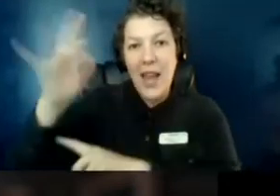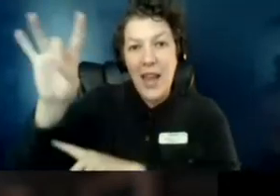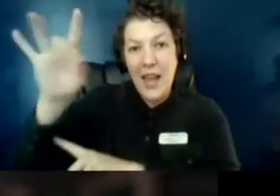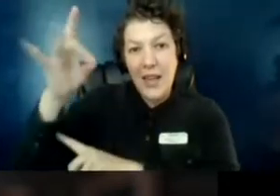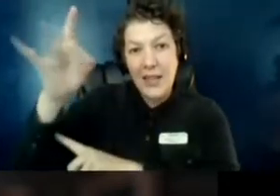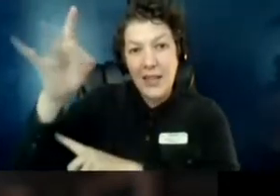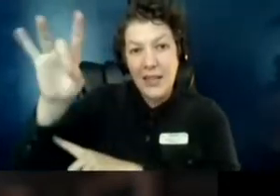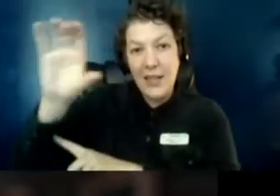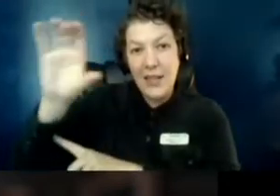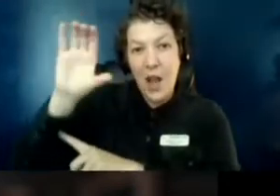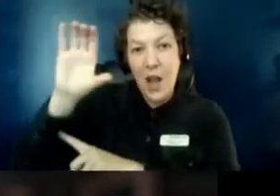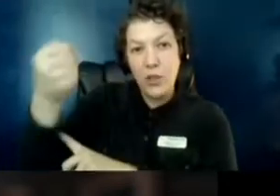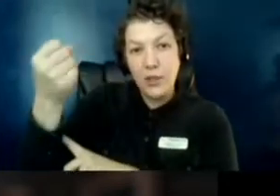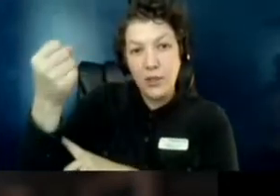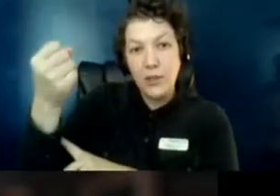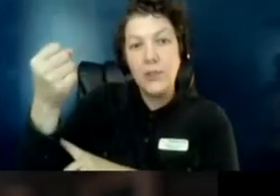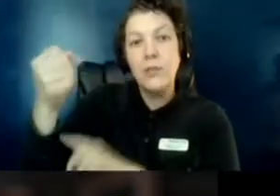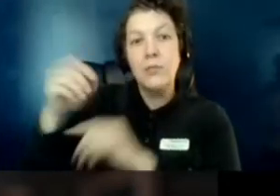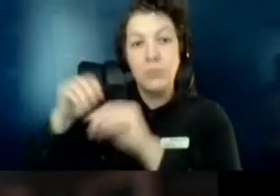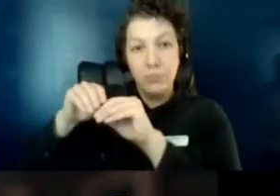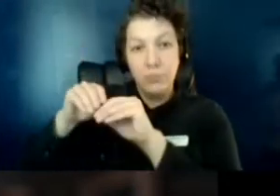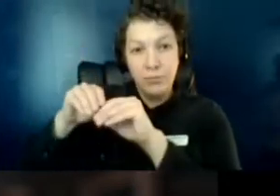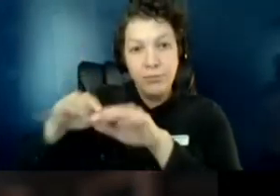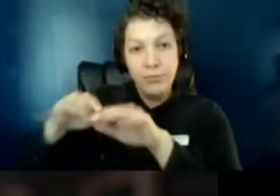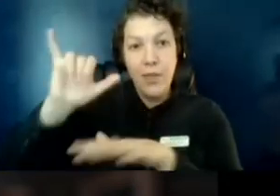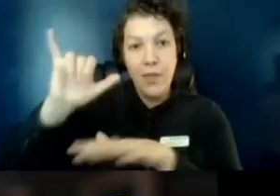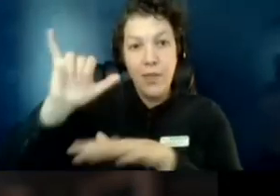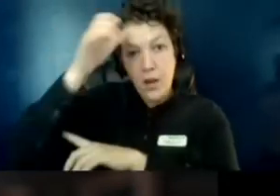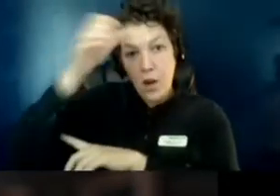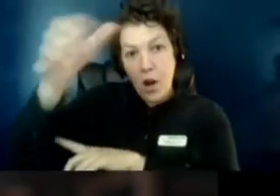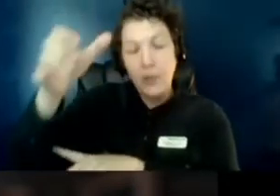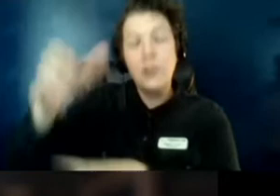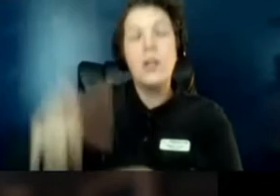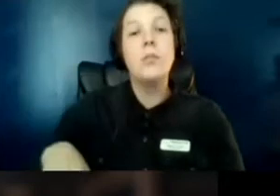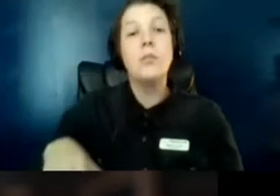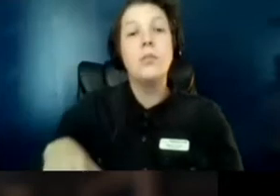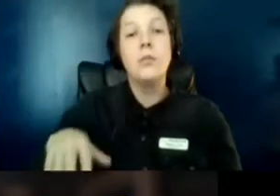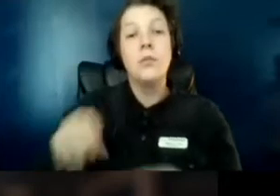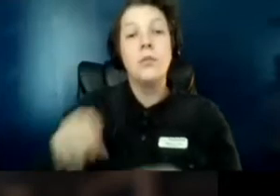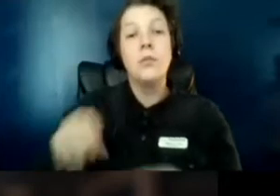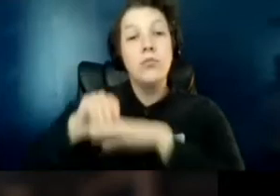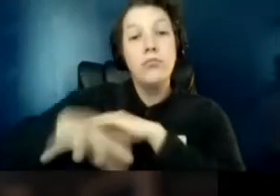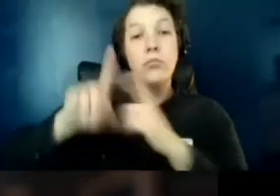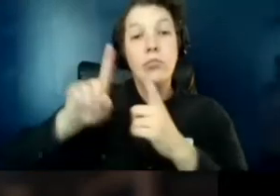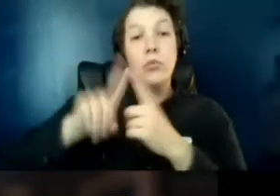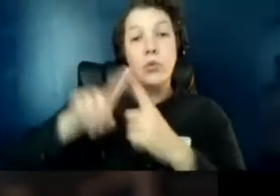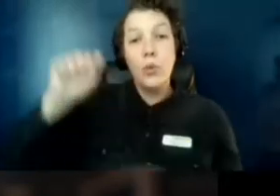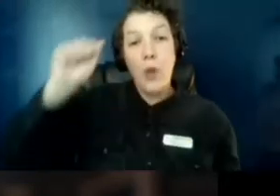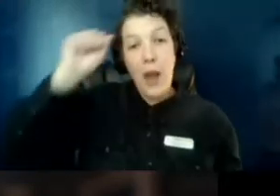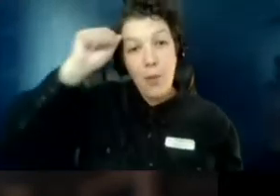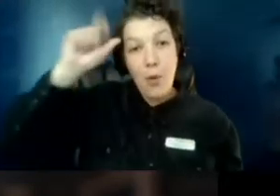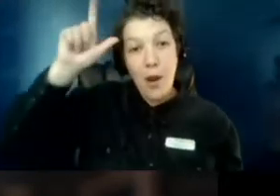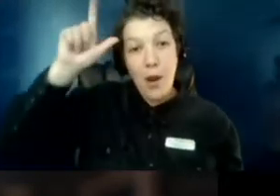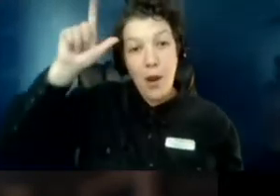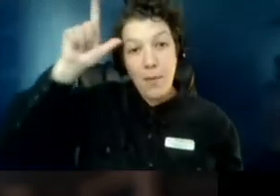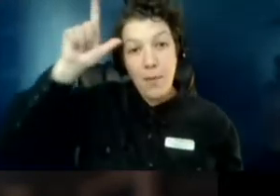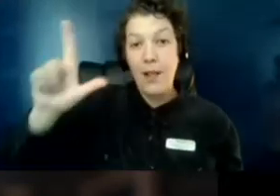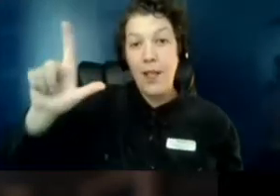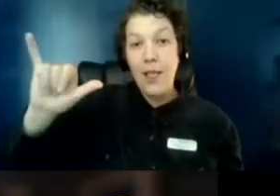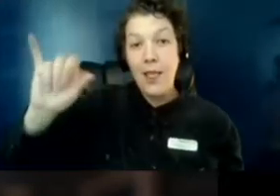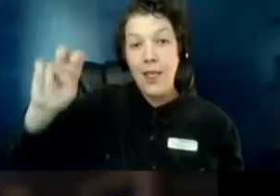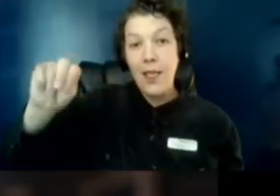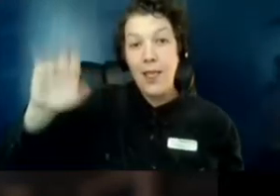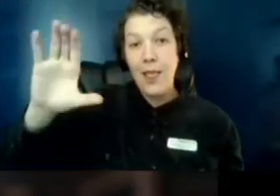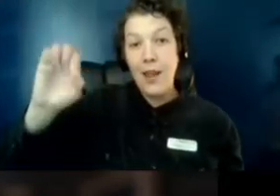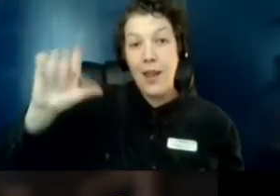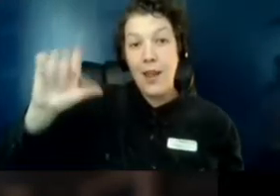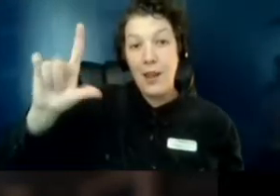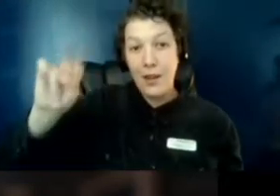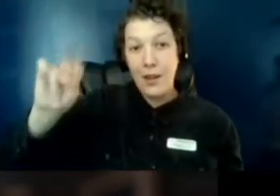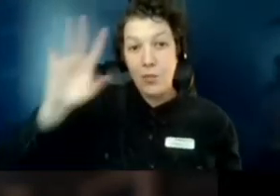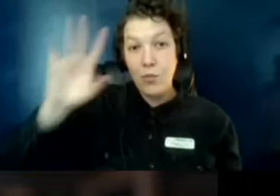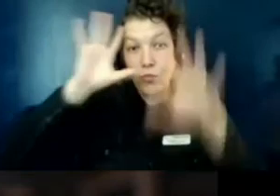problem at the time, which was he was trying to keep the union army effective. And he hired